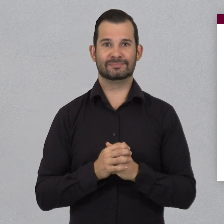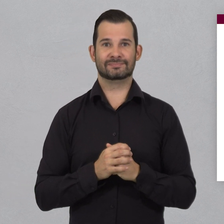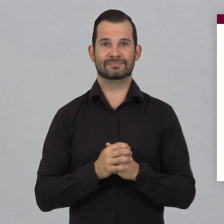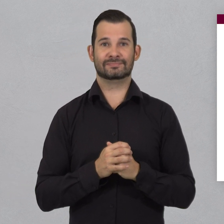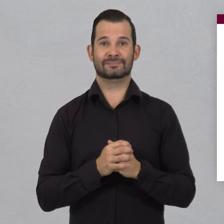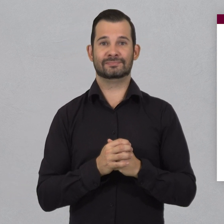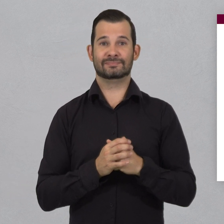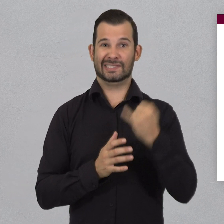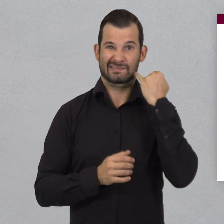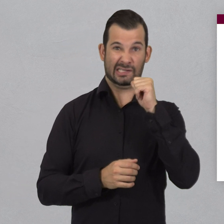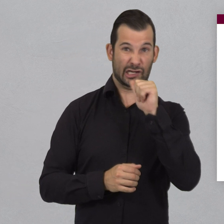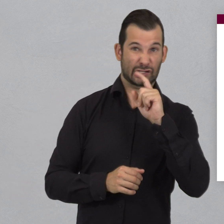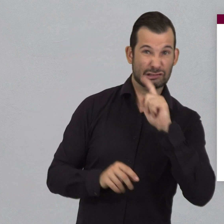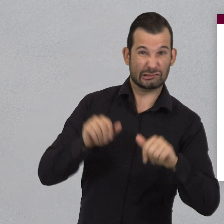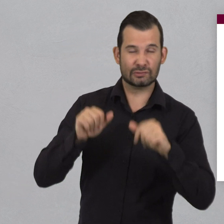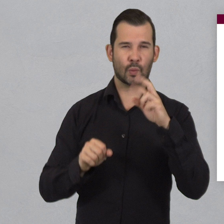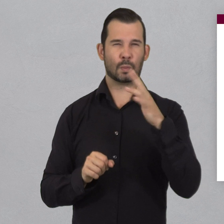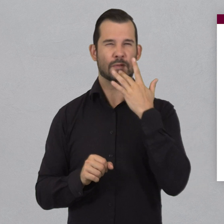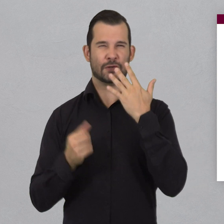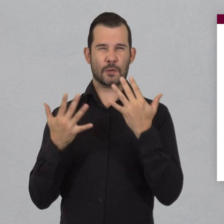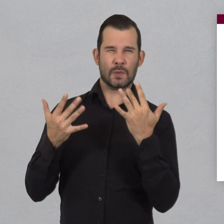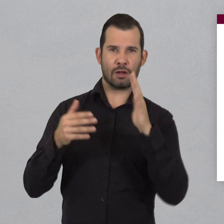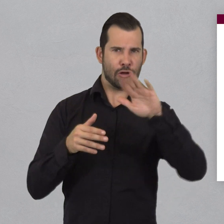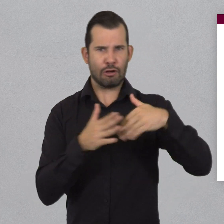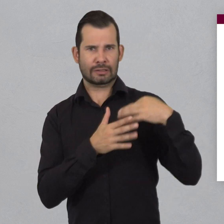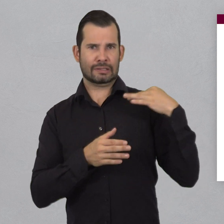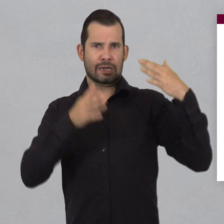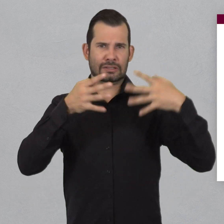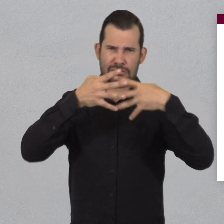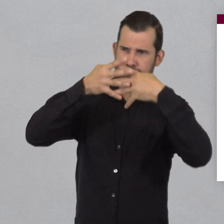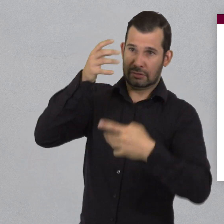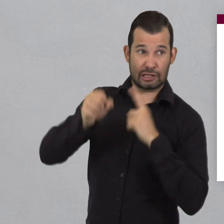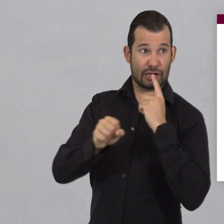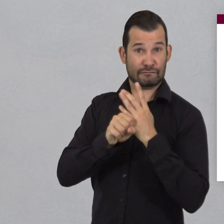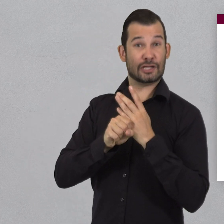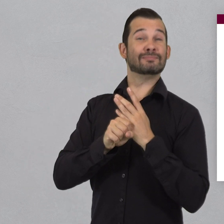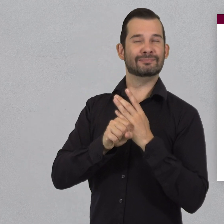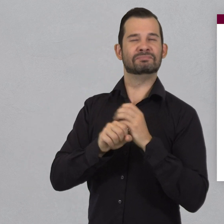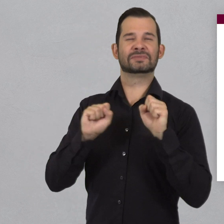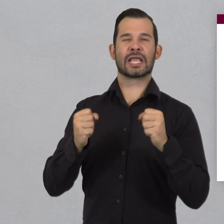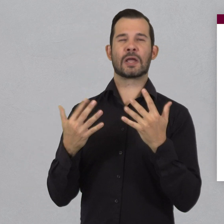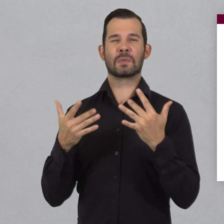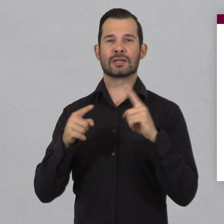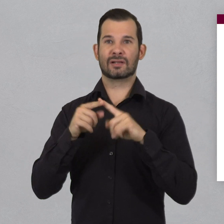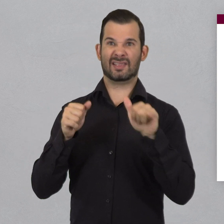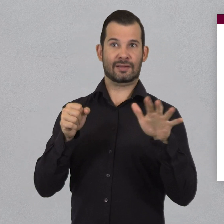you aren’t sure or prefer to wait until all the candidates in your riding are confirmed,